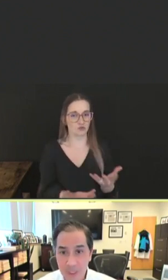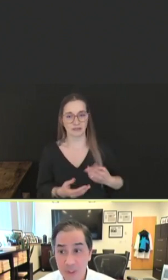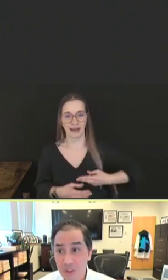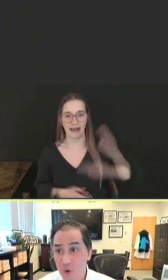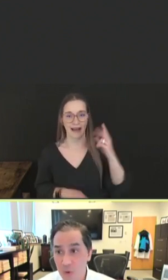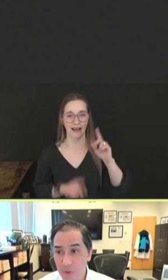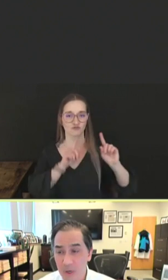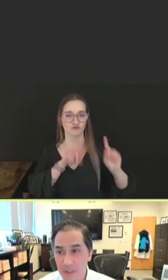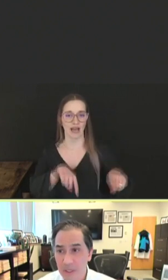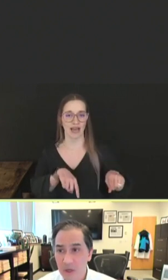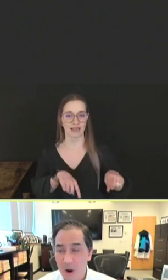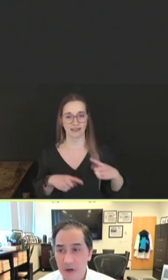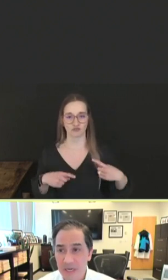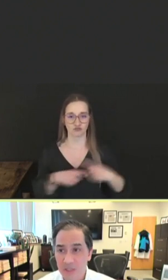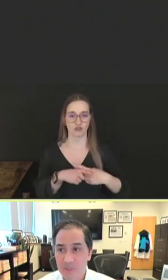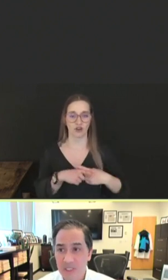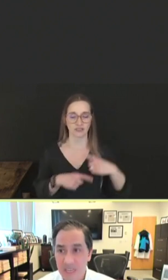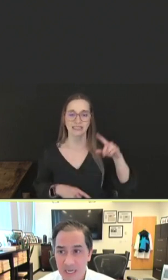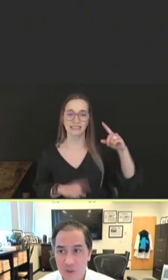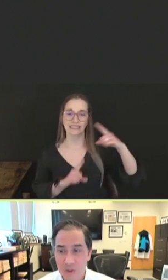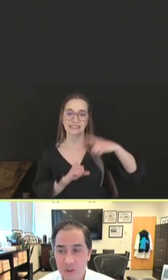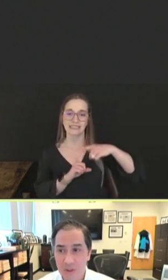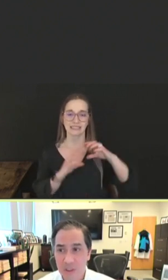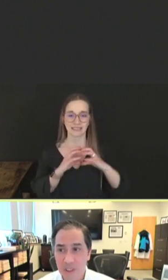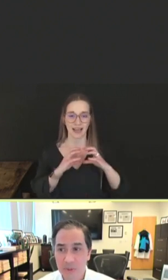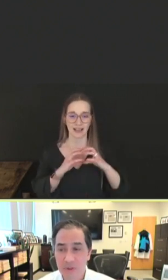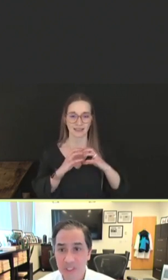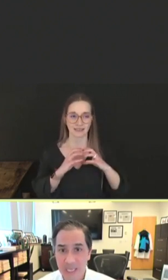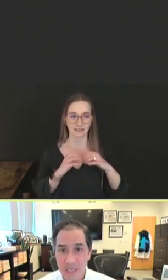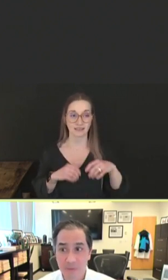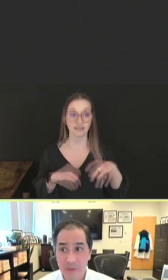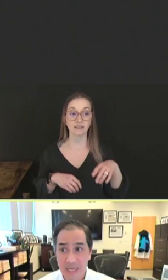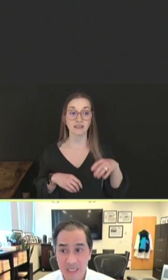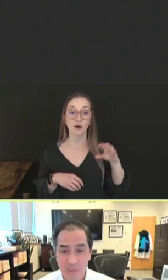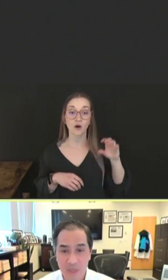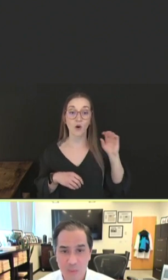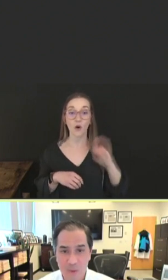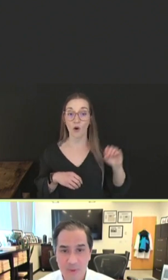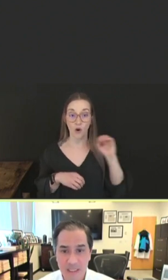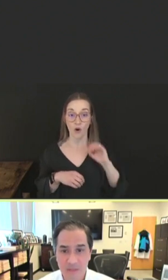such as Omicron, are a substantial immune escape from an antibody perspective,